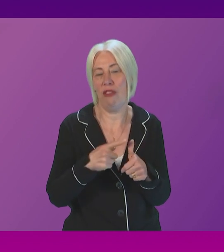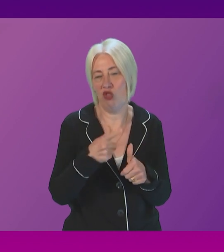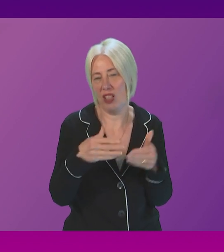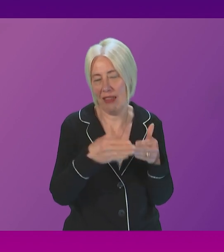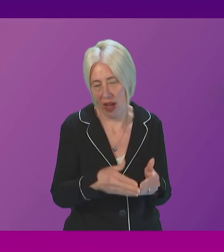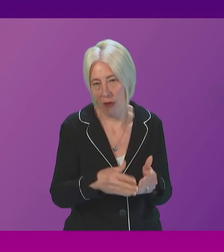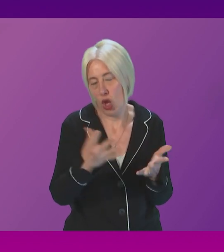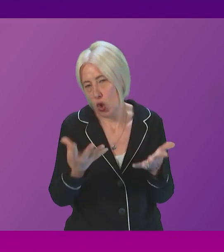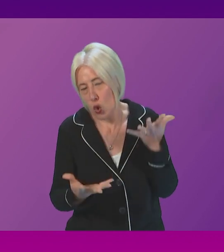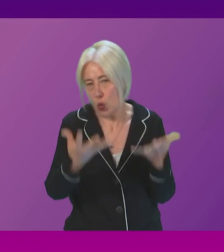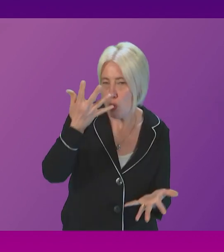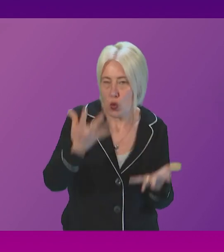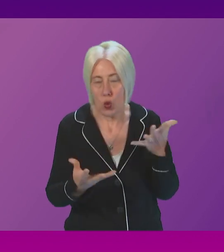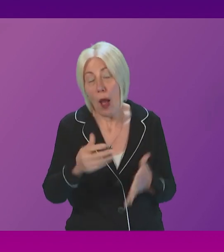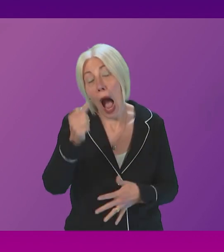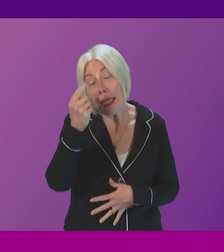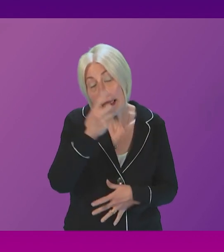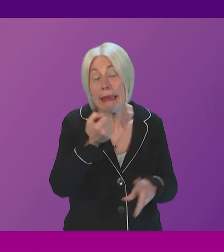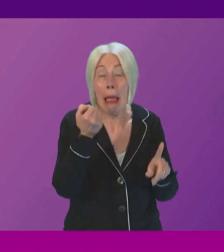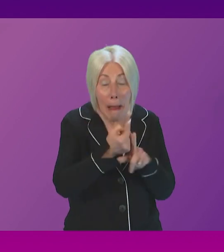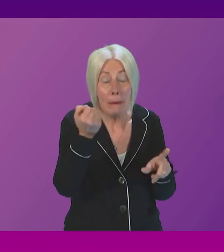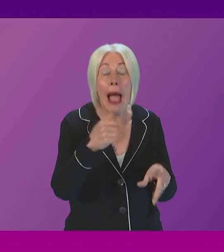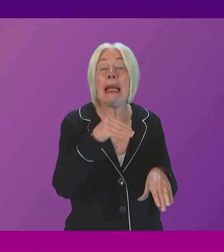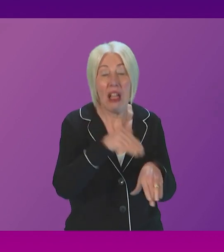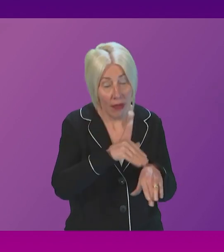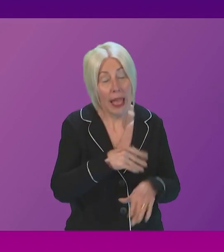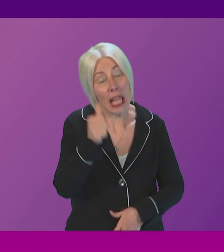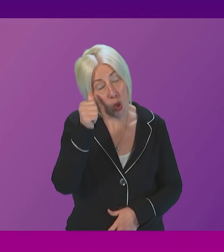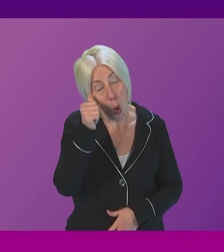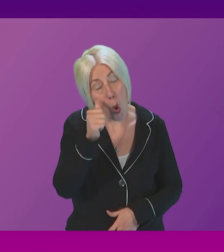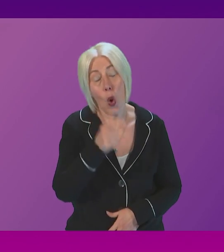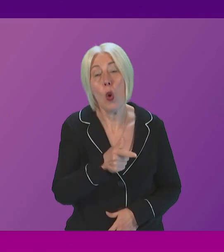I completely understand the impact and effect that the disruption is having on the community